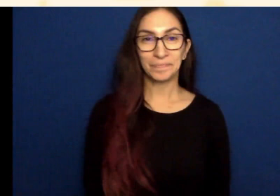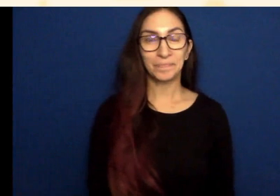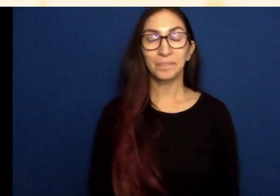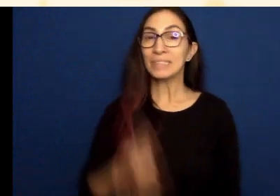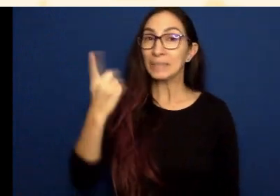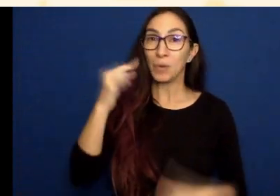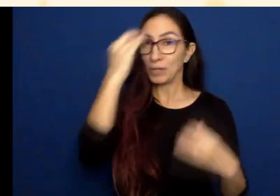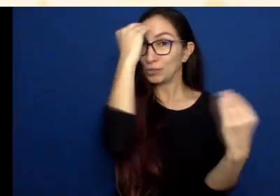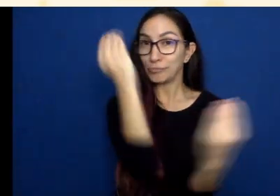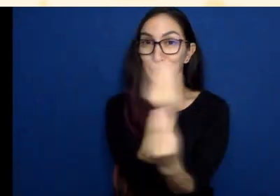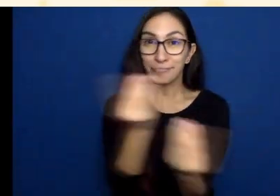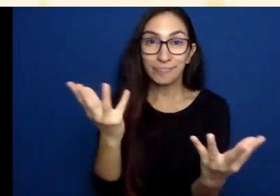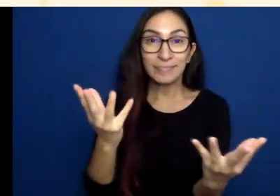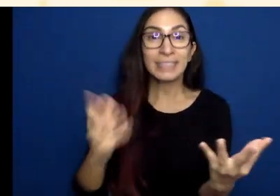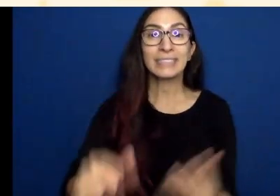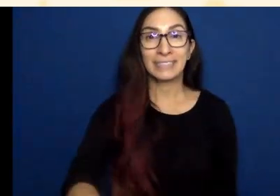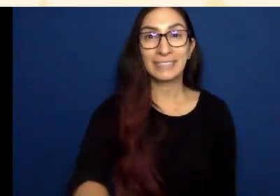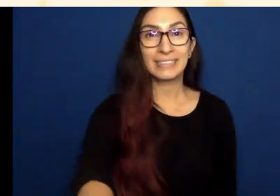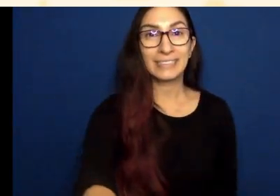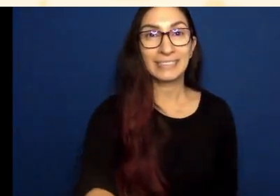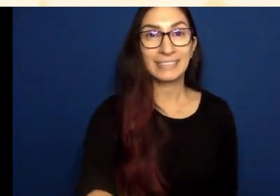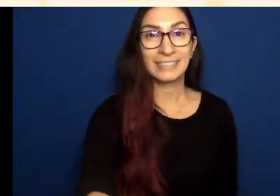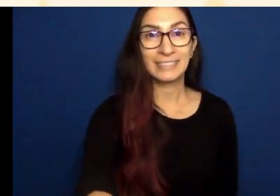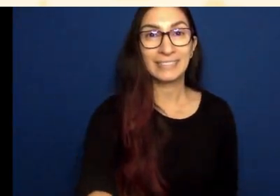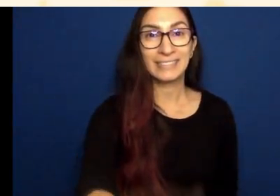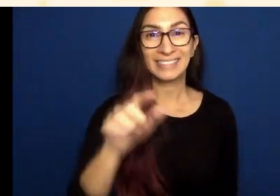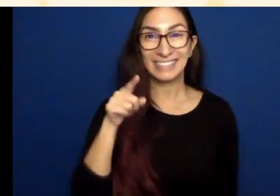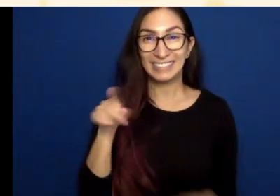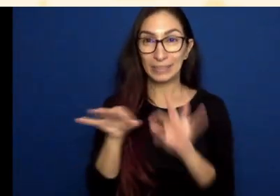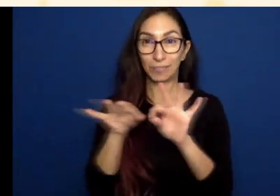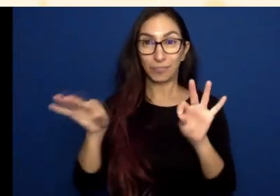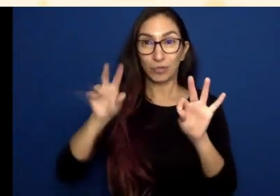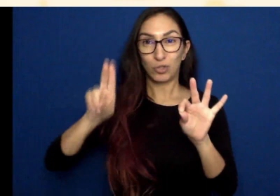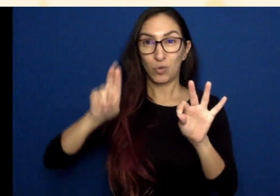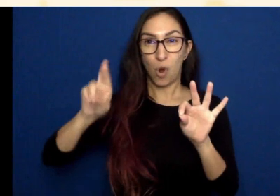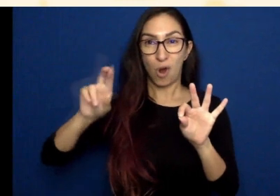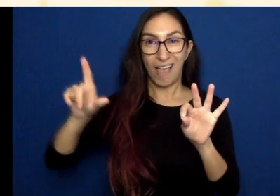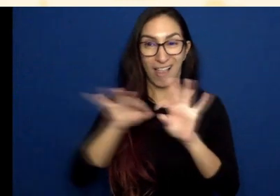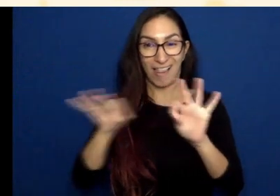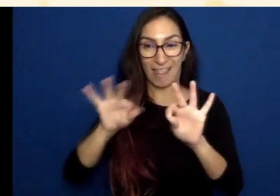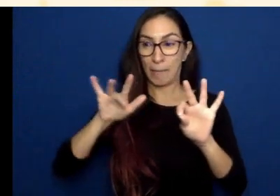Thank you very much. So first off, thank you so much for coming, and please bear